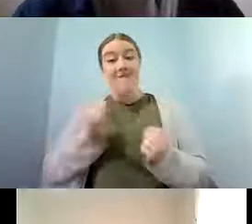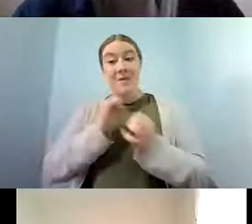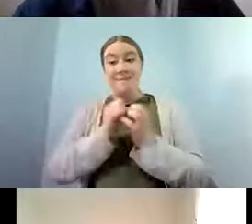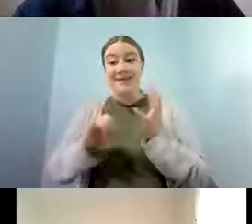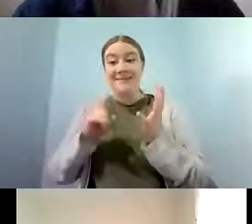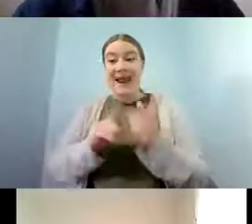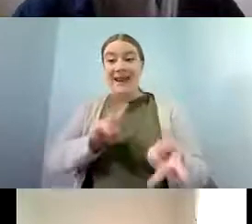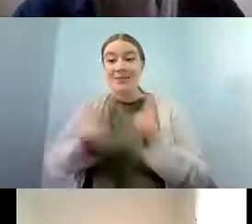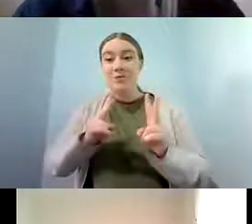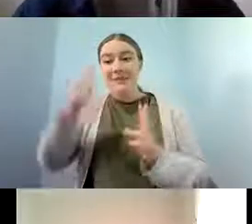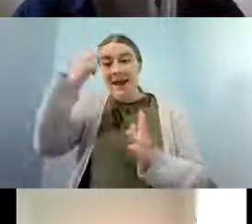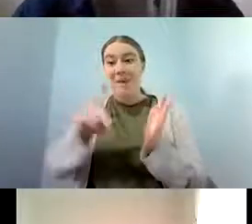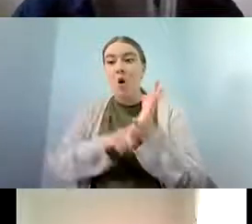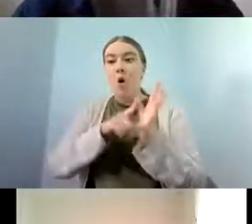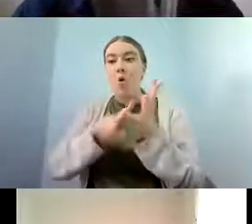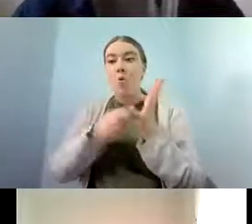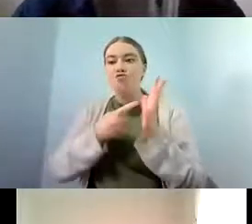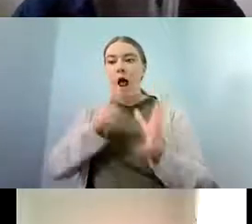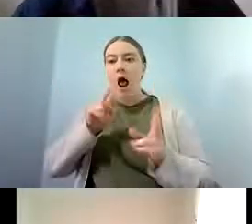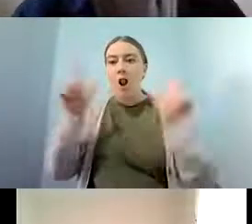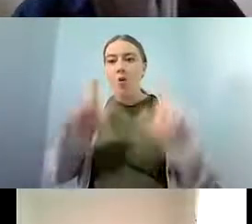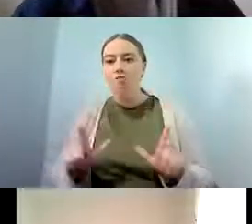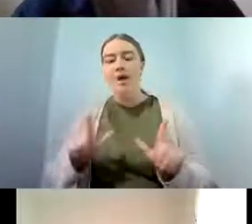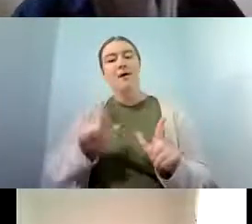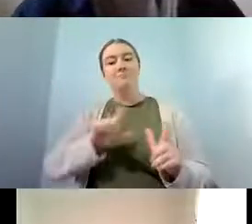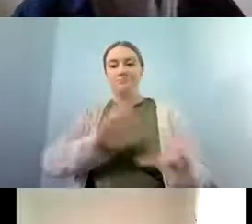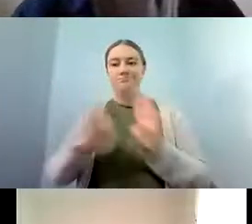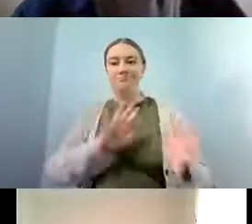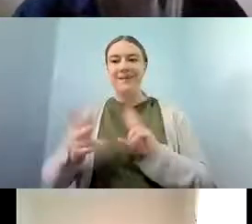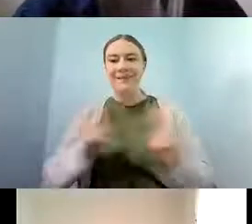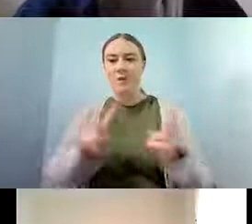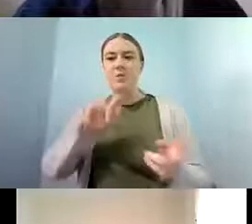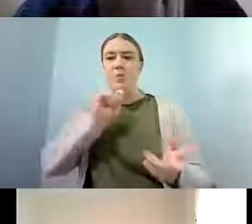who is a british sign language interpreter and she will be present throughout and please be